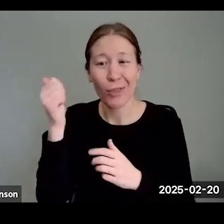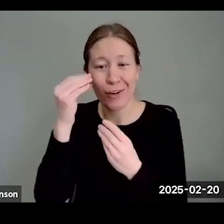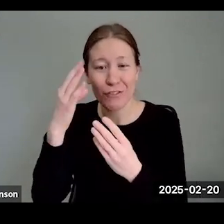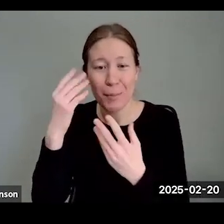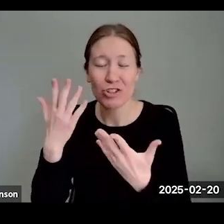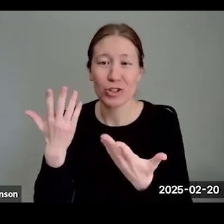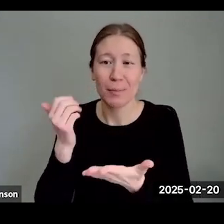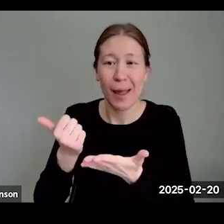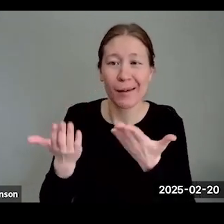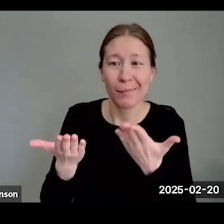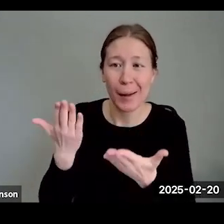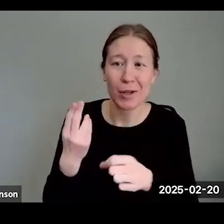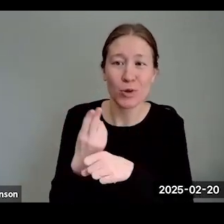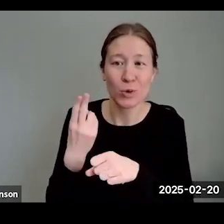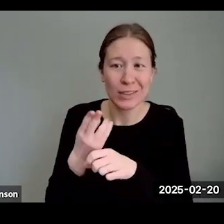responsibilities or skills.